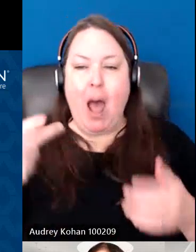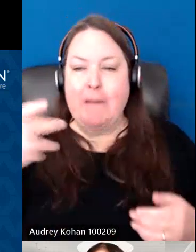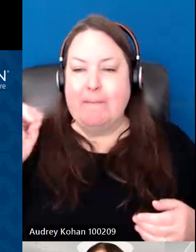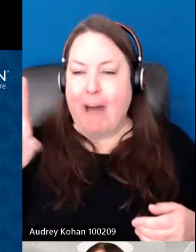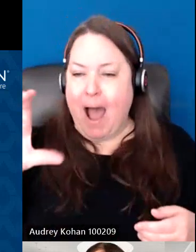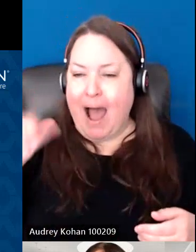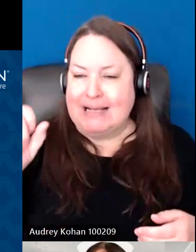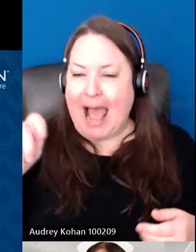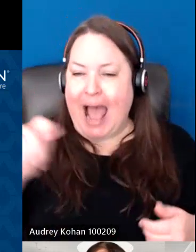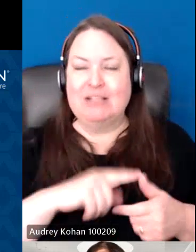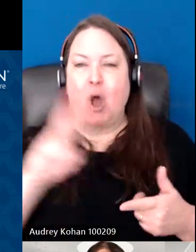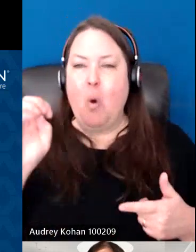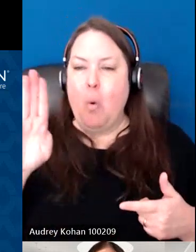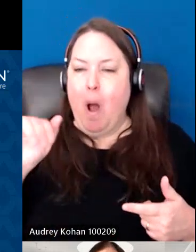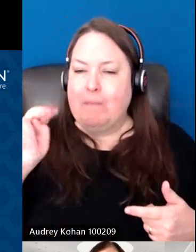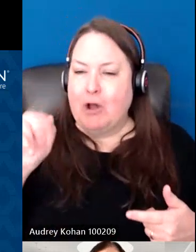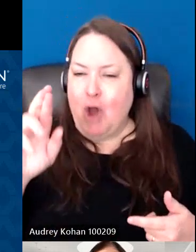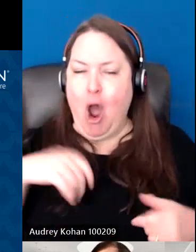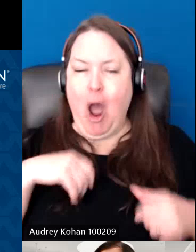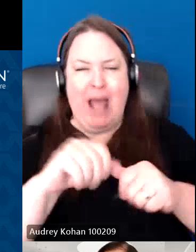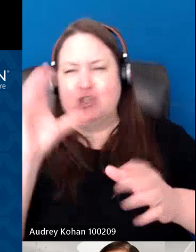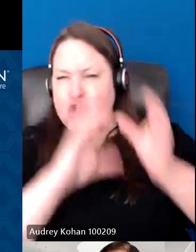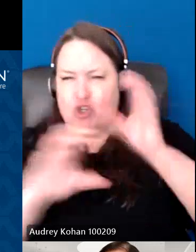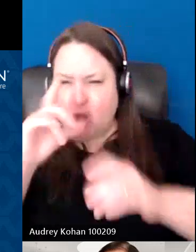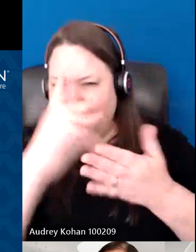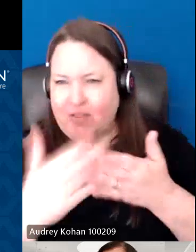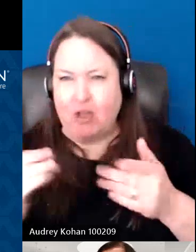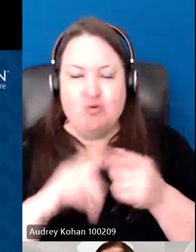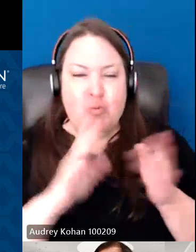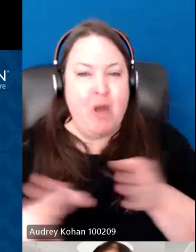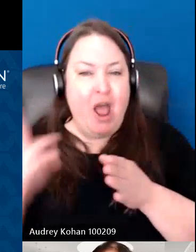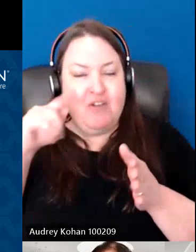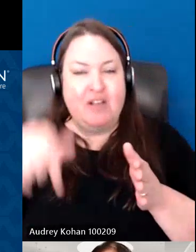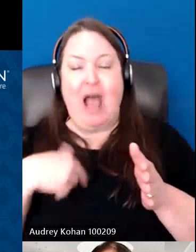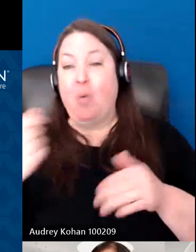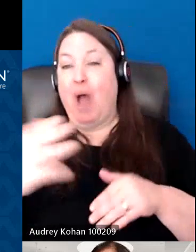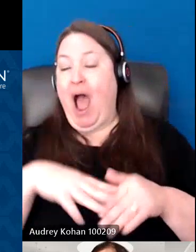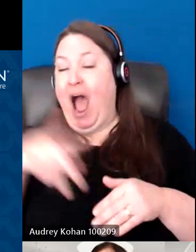constantly on the search of things even to prepare for this I went on YouTube believe it or not and I